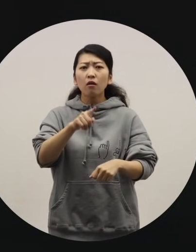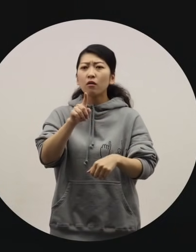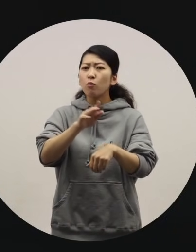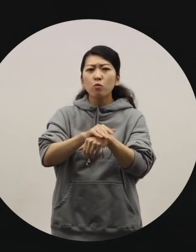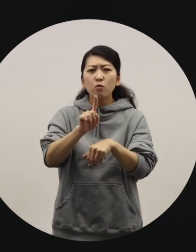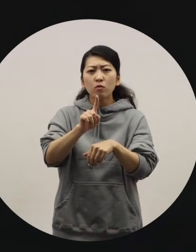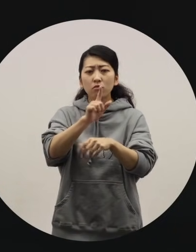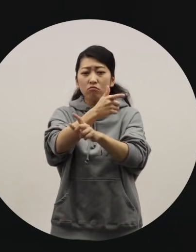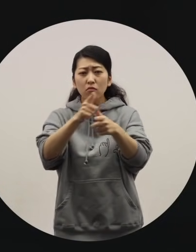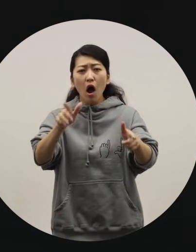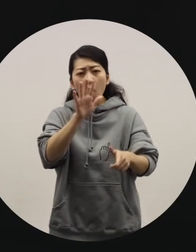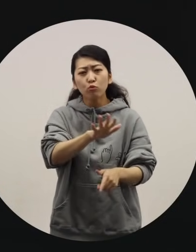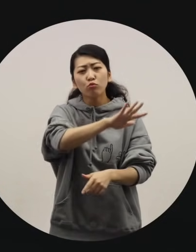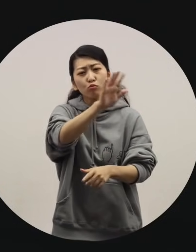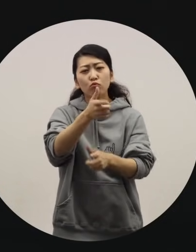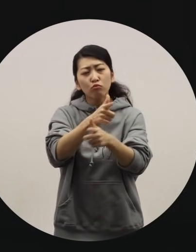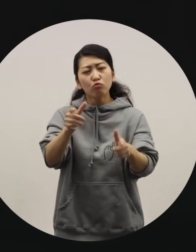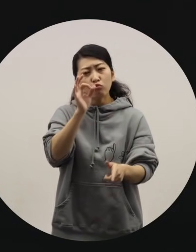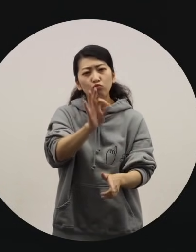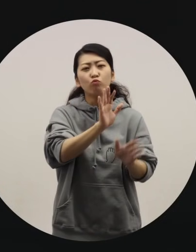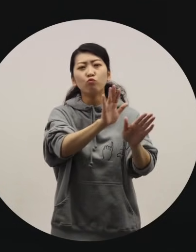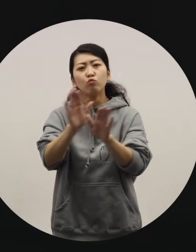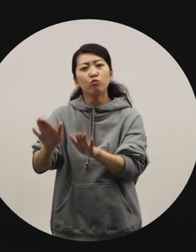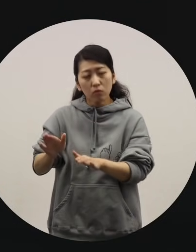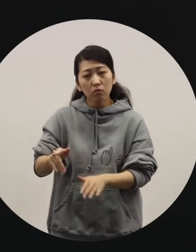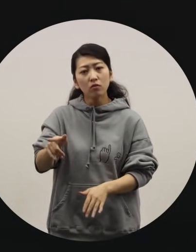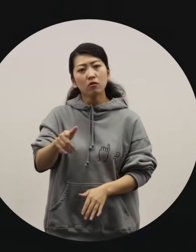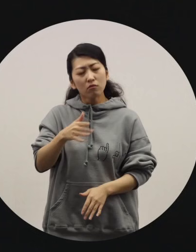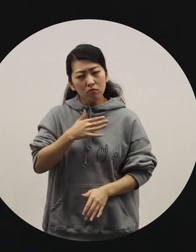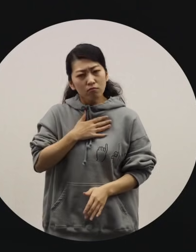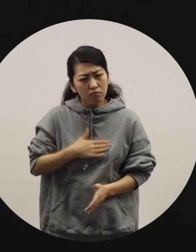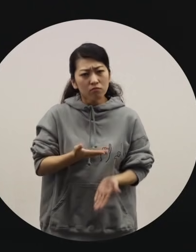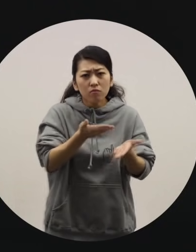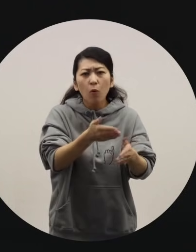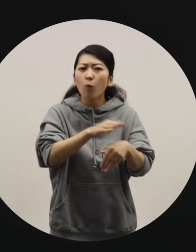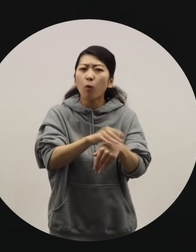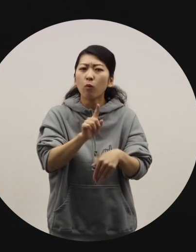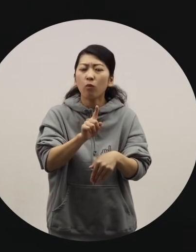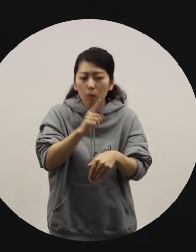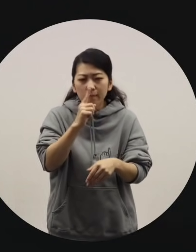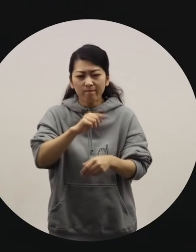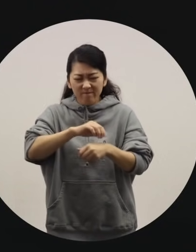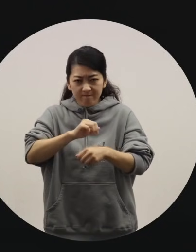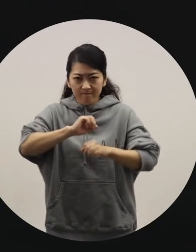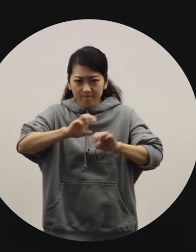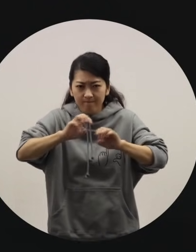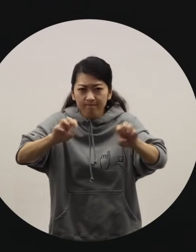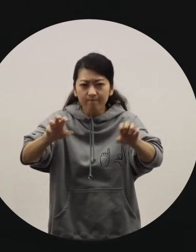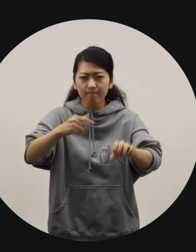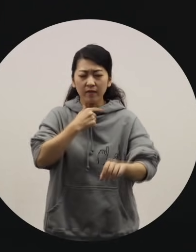how to deliver a message that we are all different and in that, wonderful. We want to increase the opportunities we have to do that.